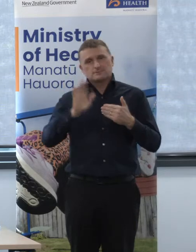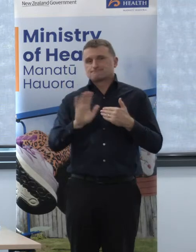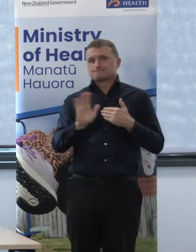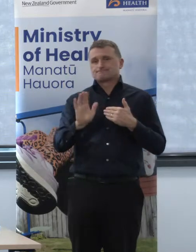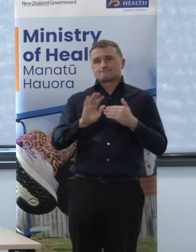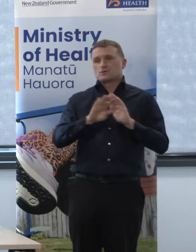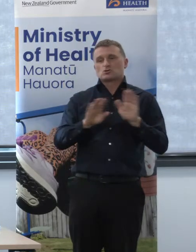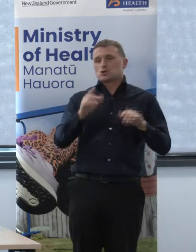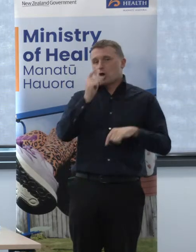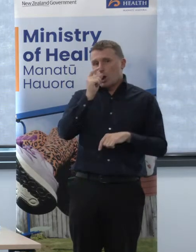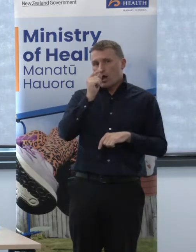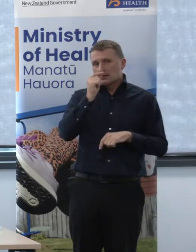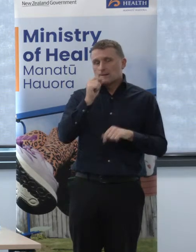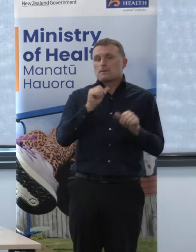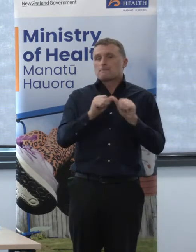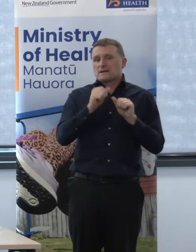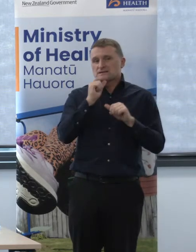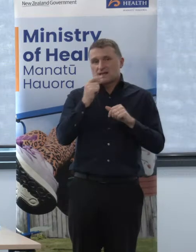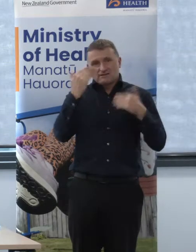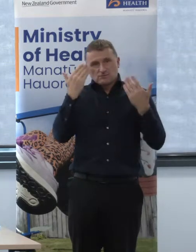infection with that time, if it does occur, it is a good